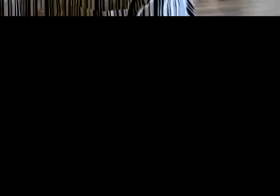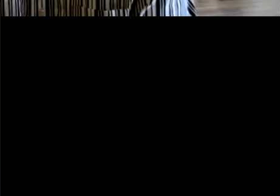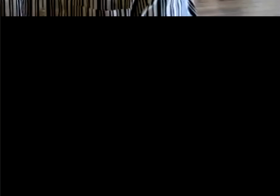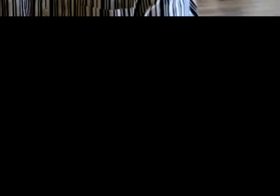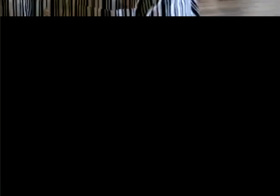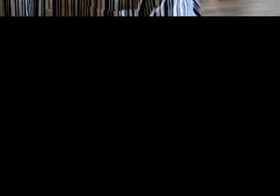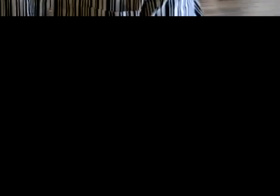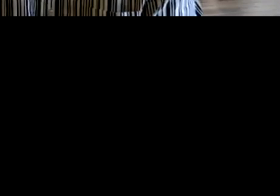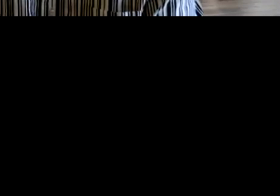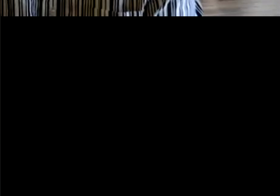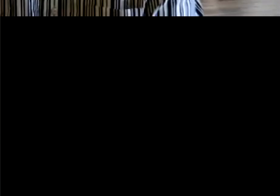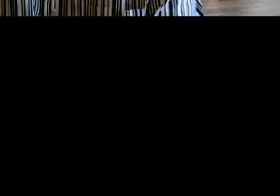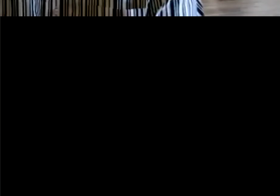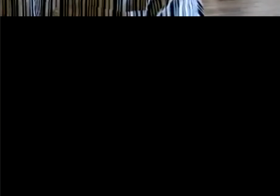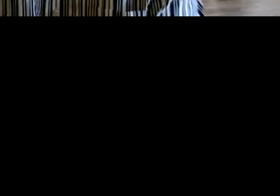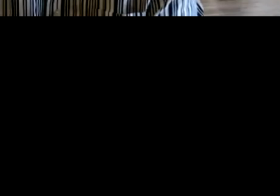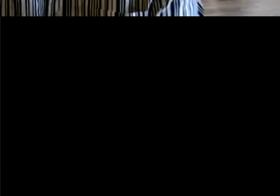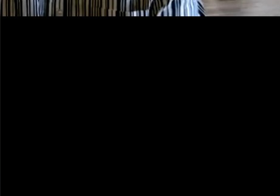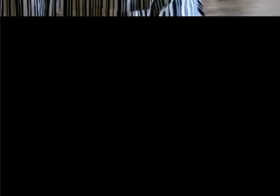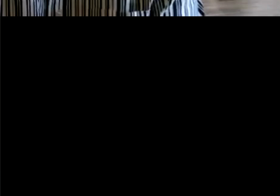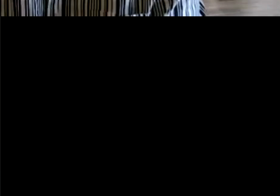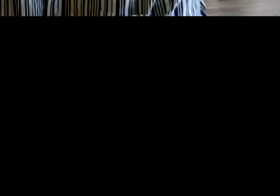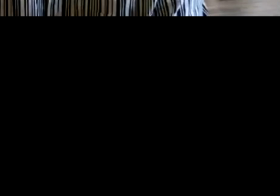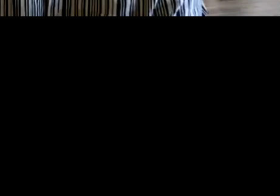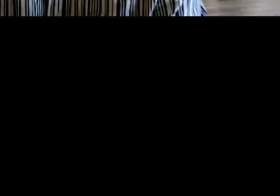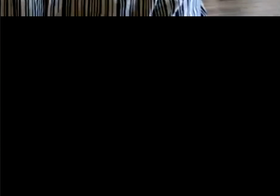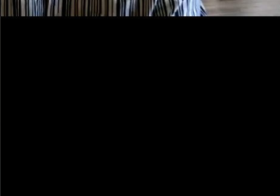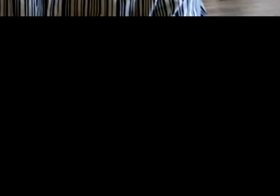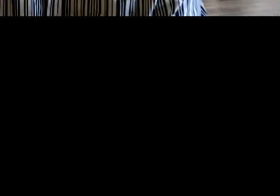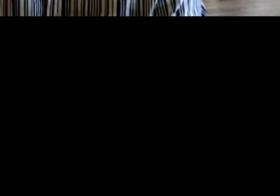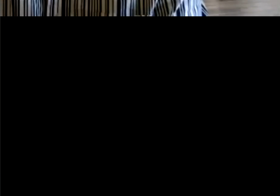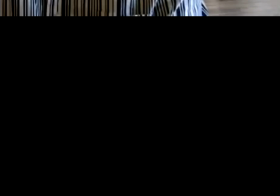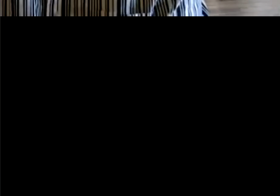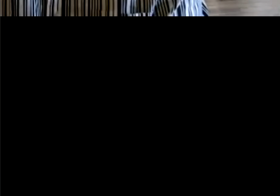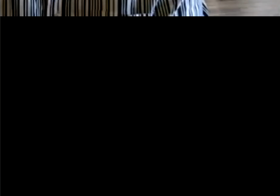like if people wanted to follow your work what's the best way for them to follow?